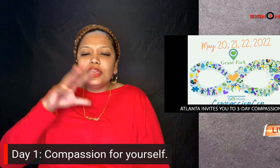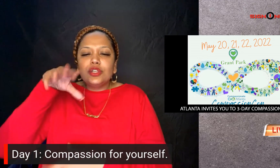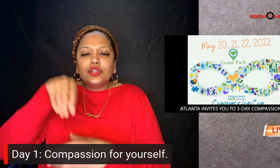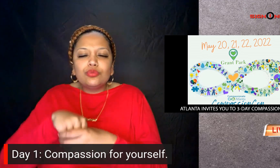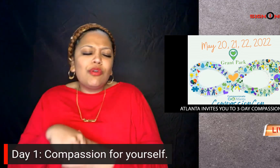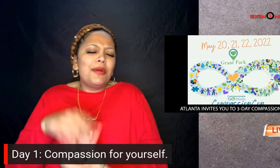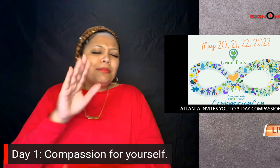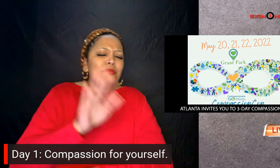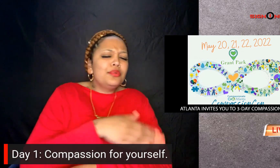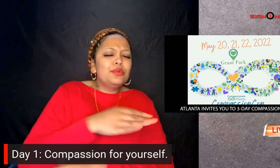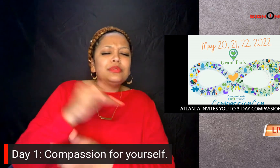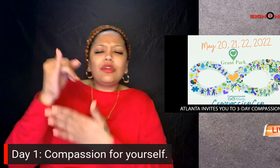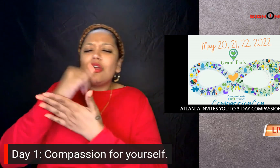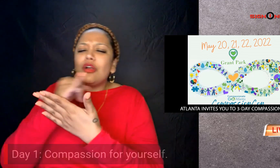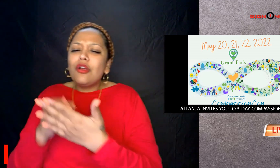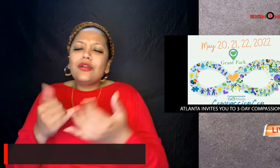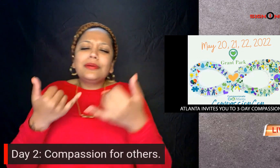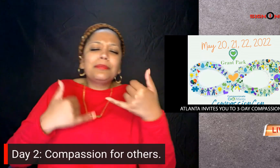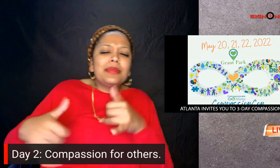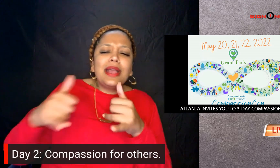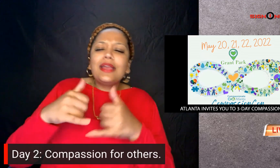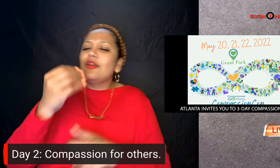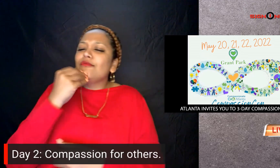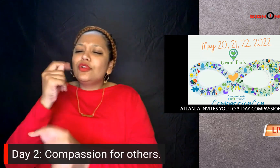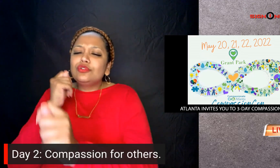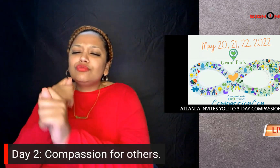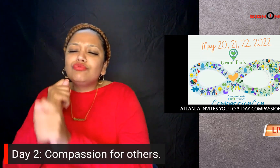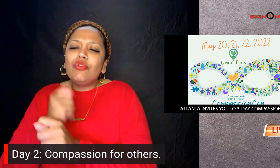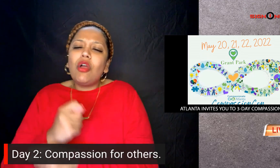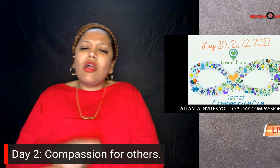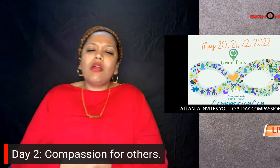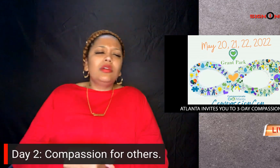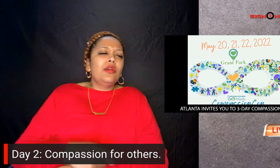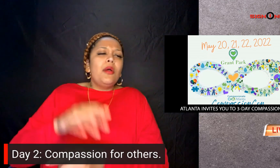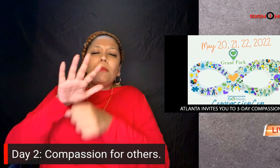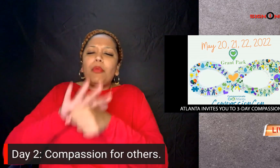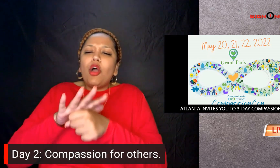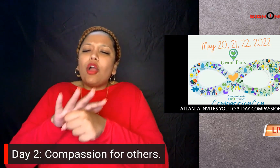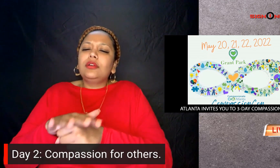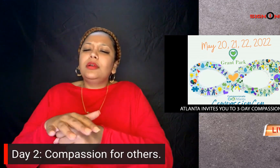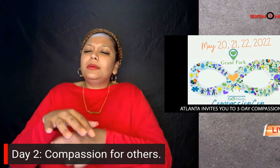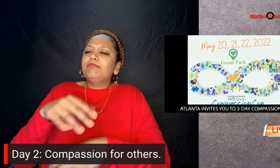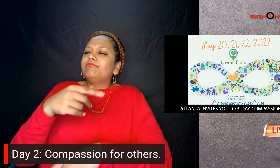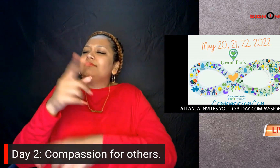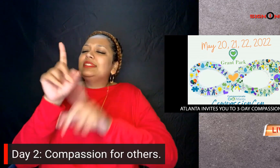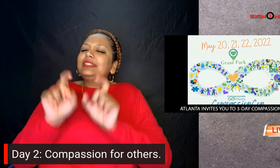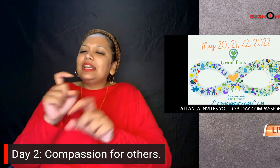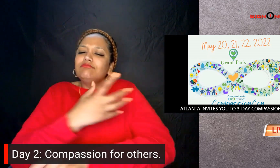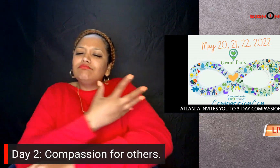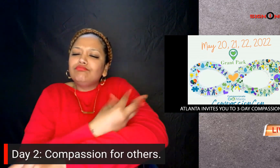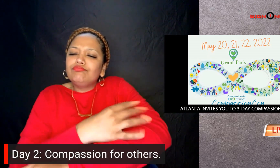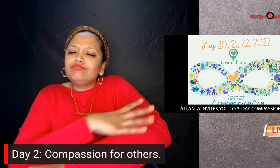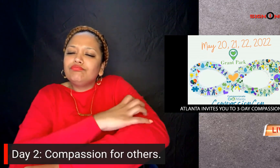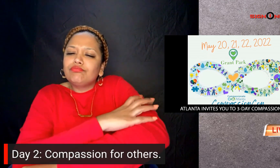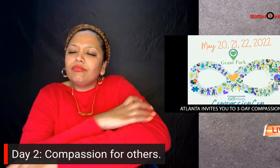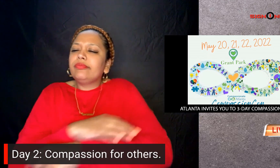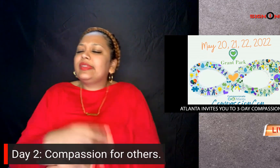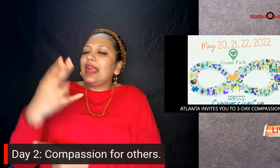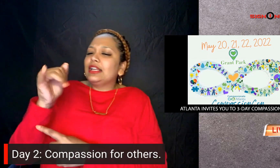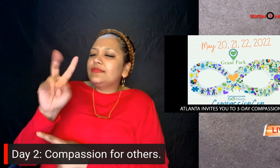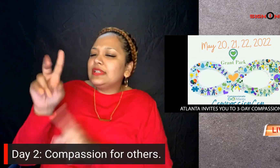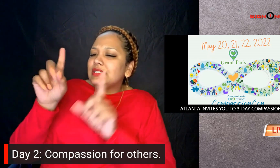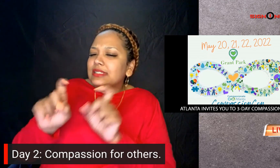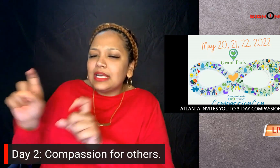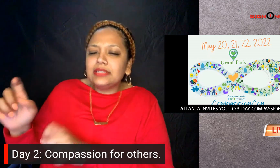there will be a huge festival at Grant Park in Atlanta that includes music art plays food